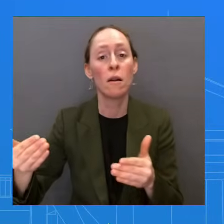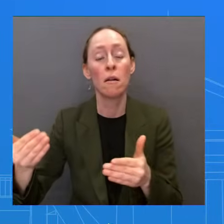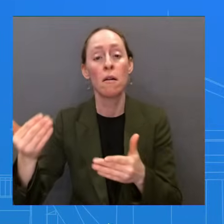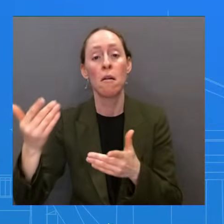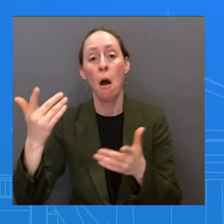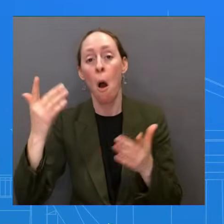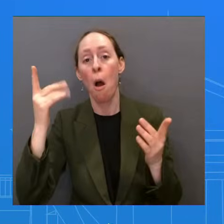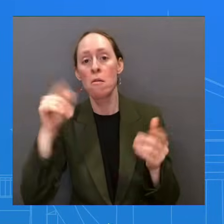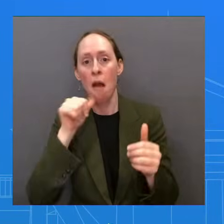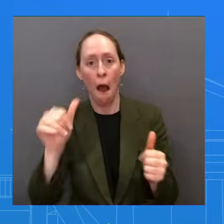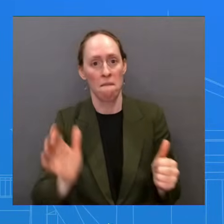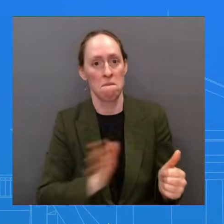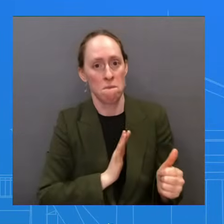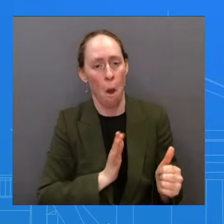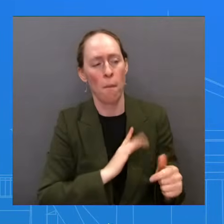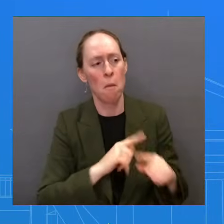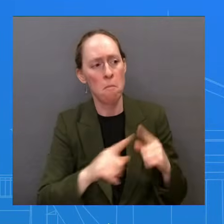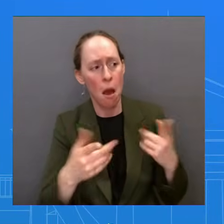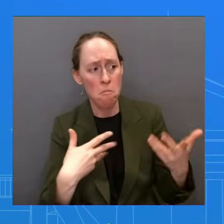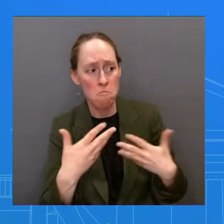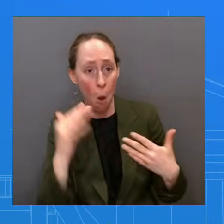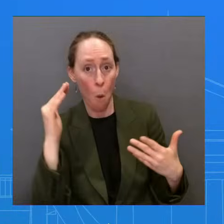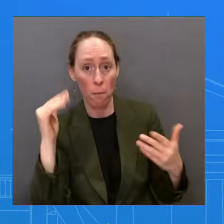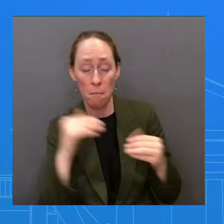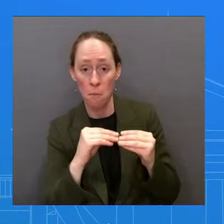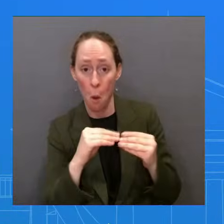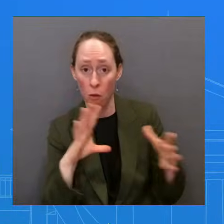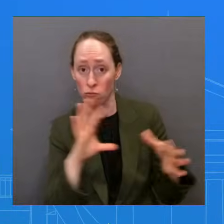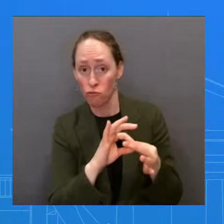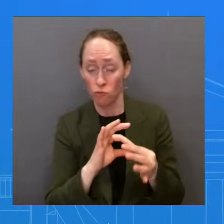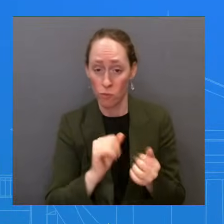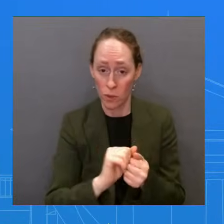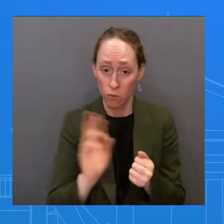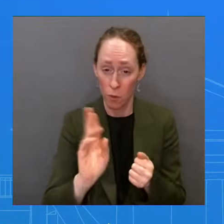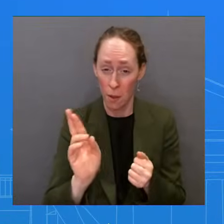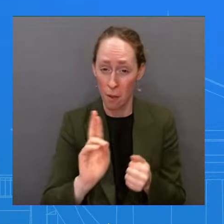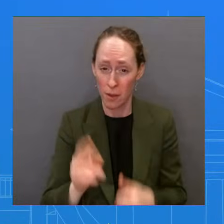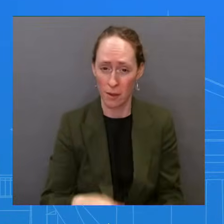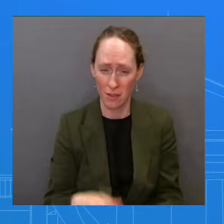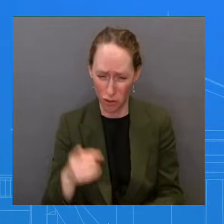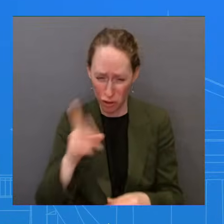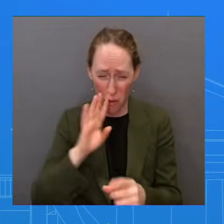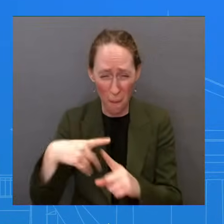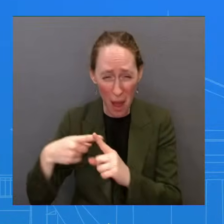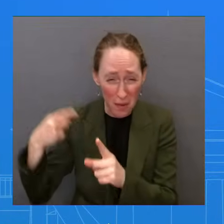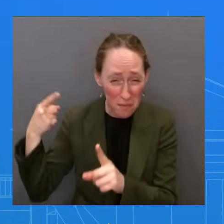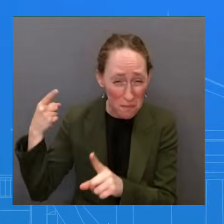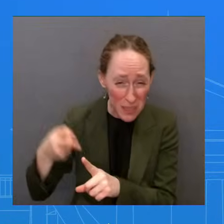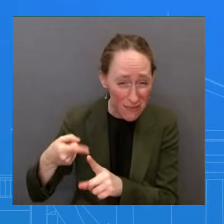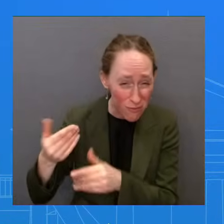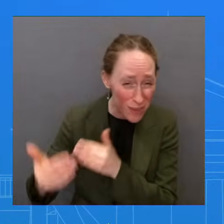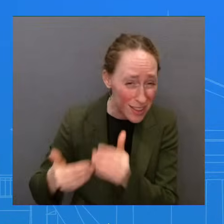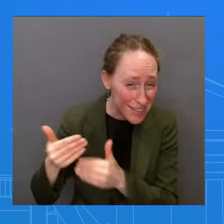The Press: No, that's what I was asking you about. No, I'm trying to pick through kind of what a deal-making process would look like